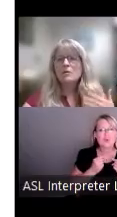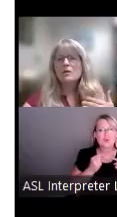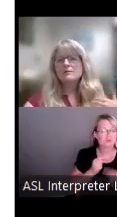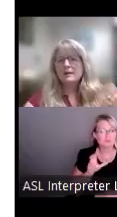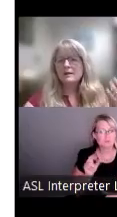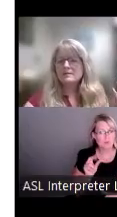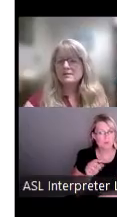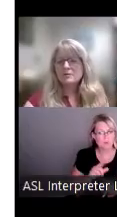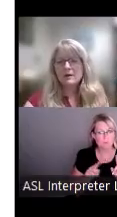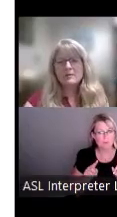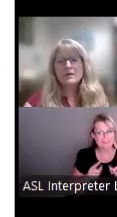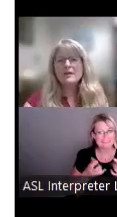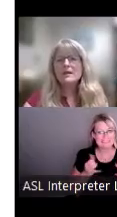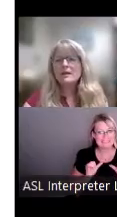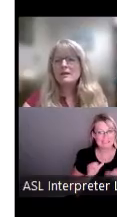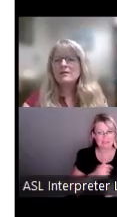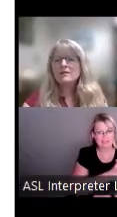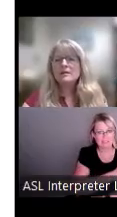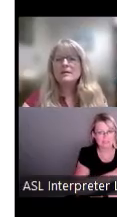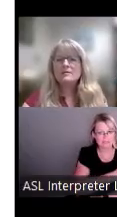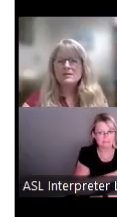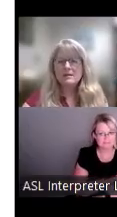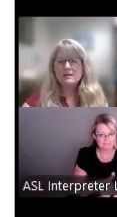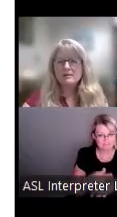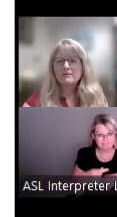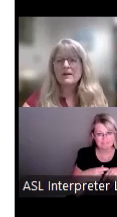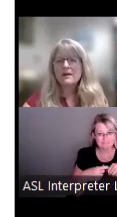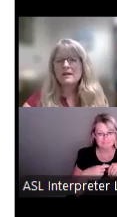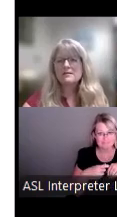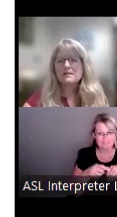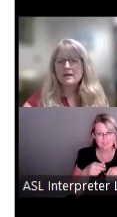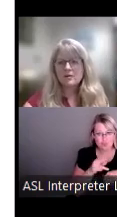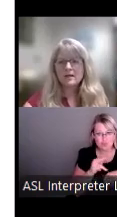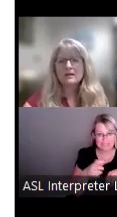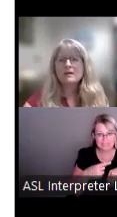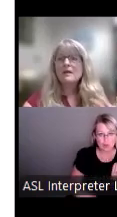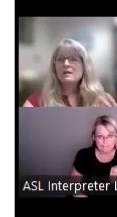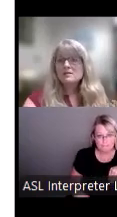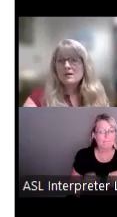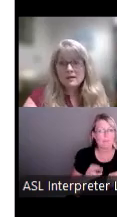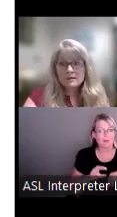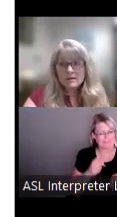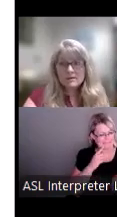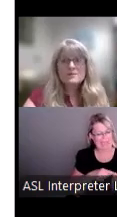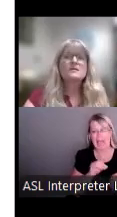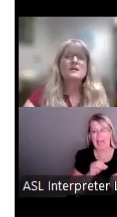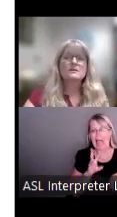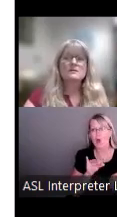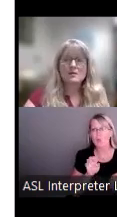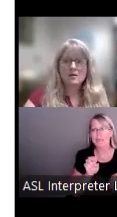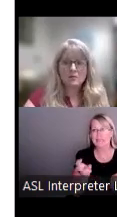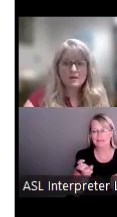more of like a scrape on the knee, they're going to be able to identify that as an owie, and talking about those things are